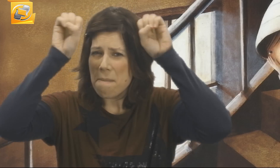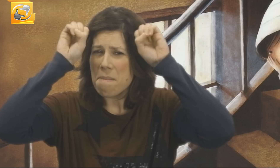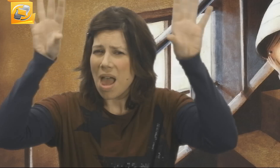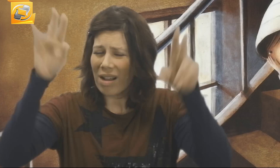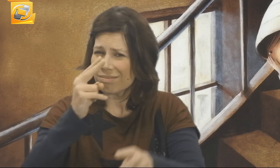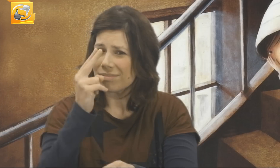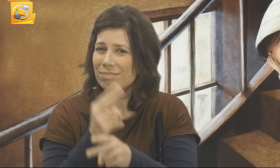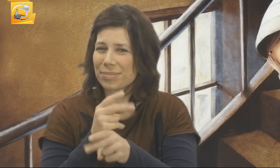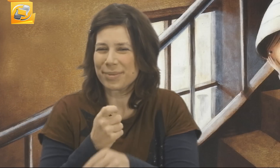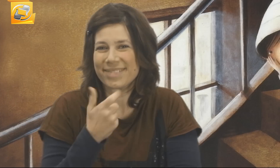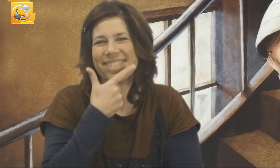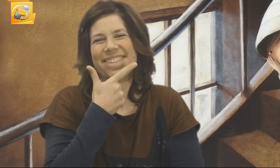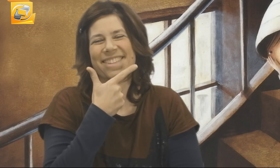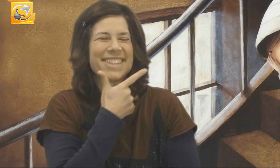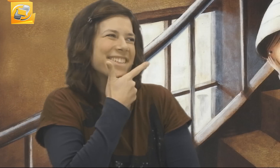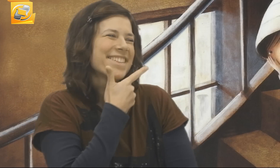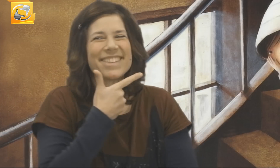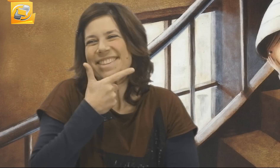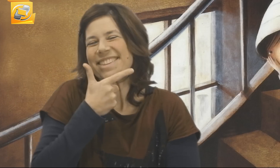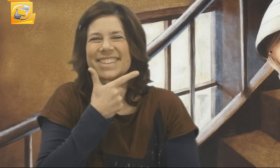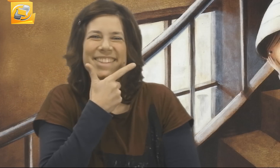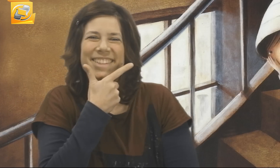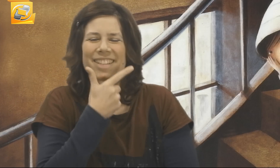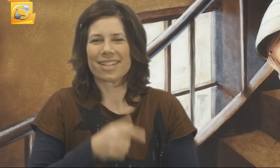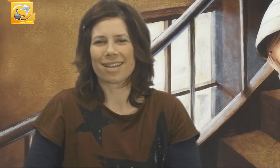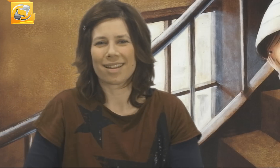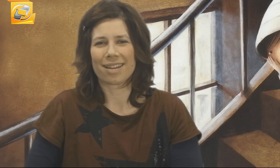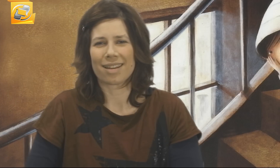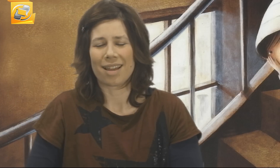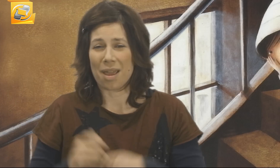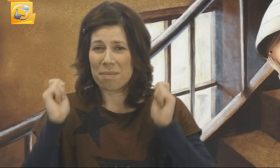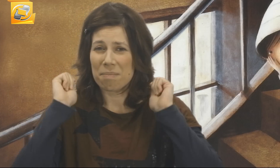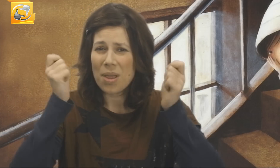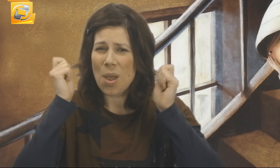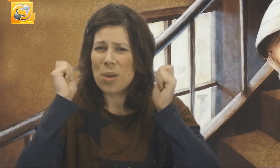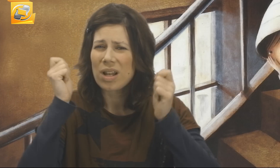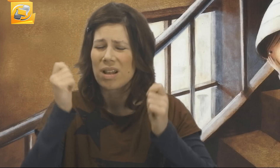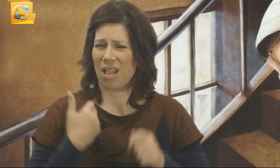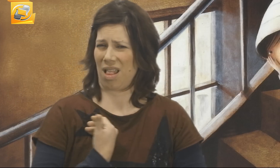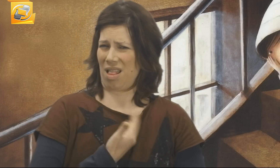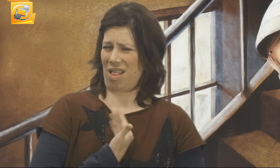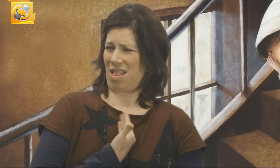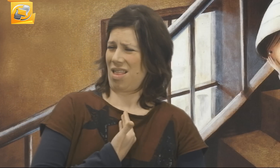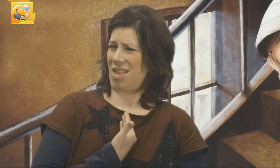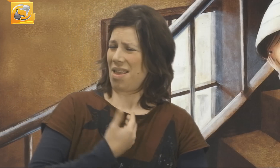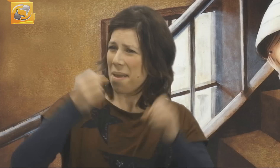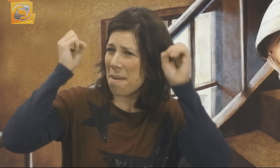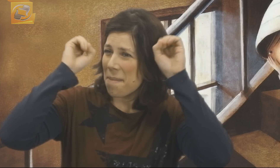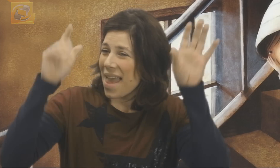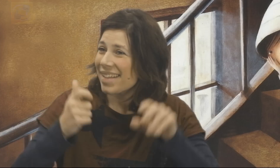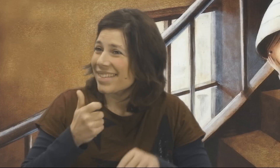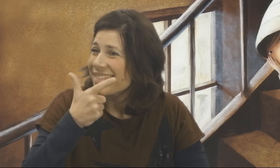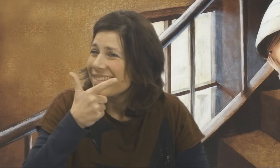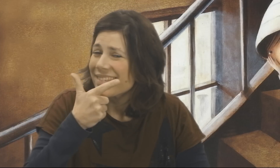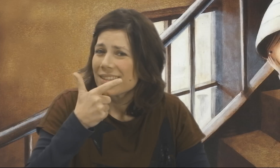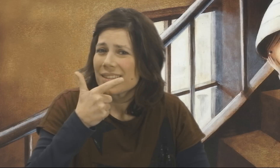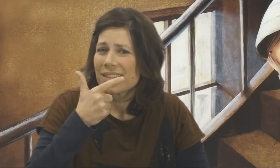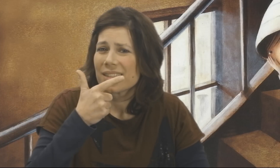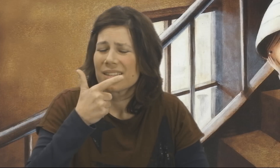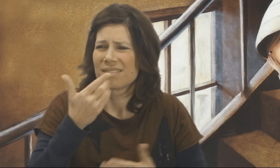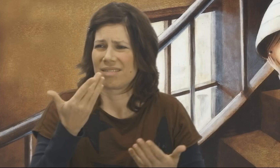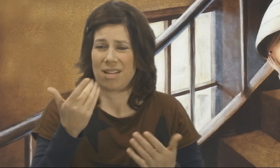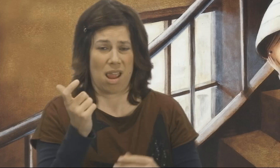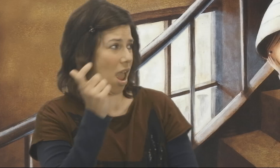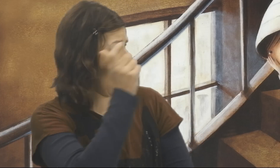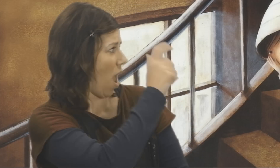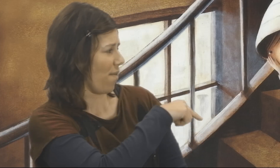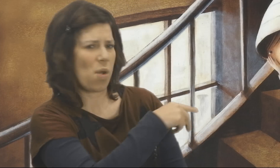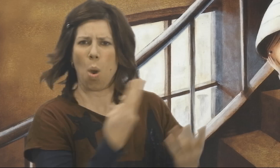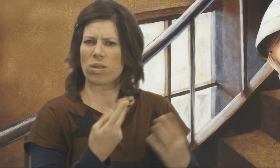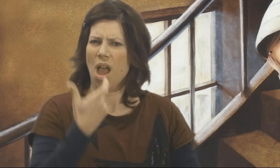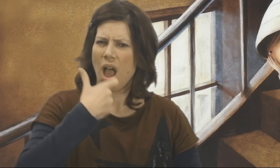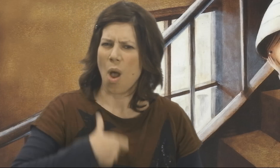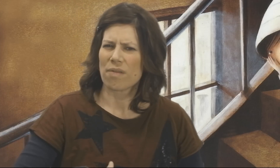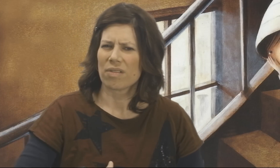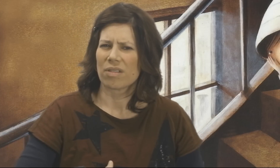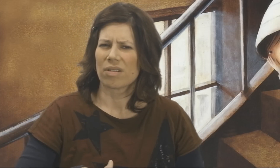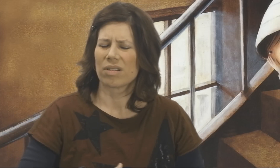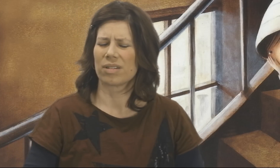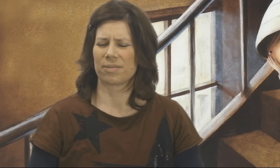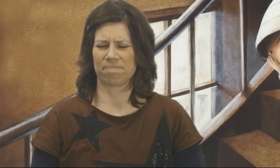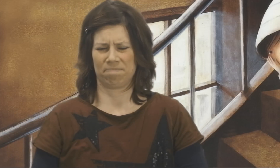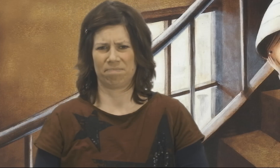Mary keeps smiling, and Paul doesn´t know who she is smiling to.